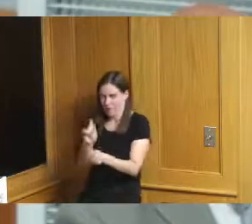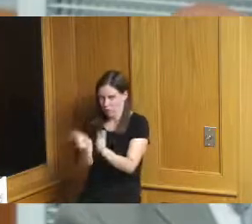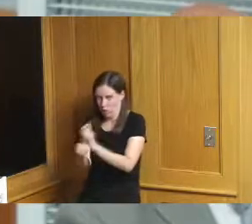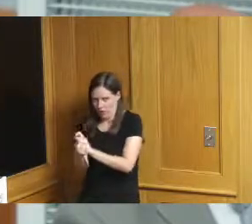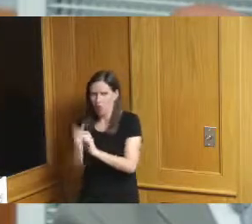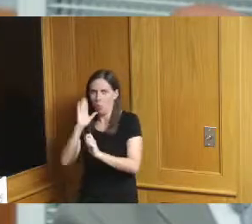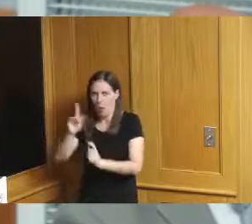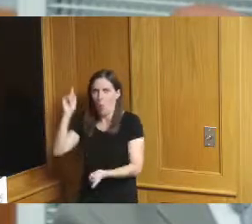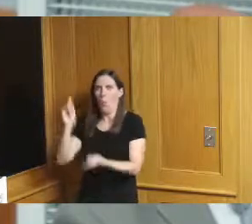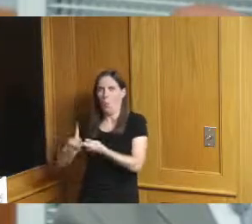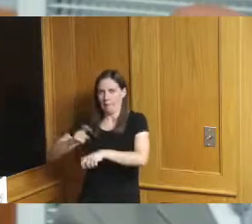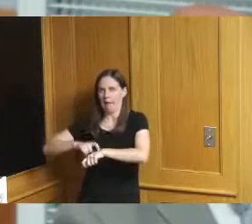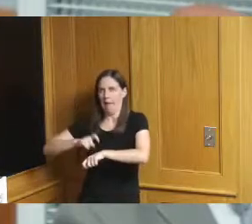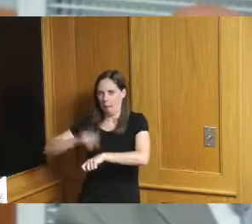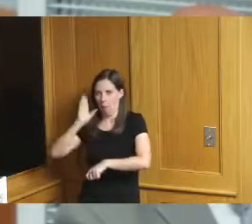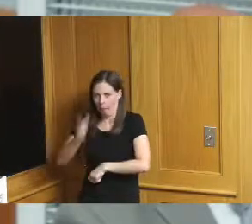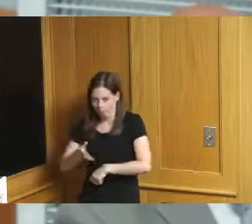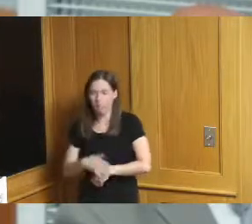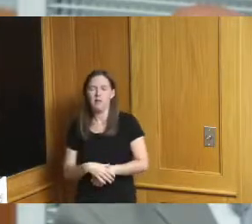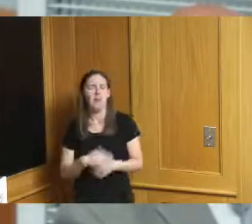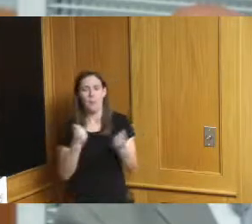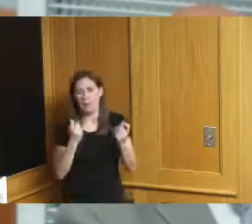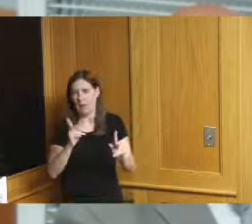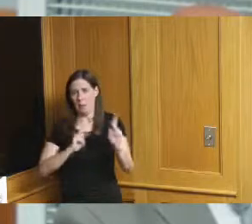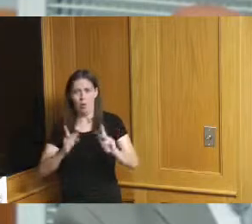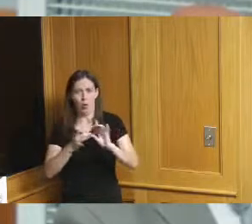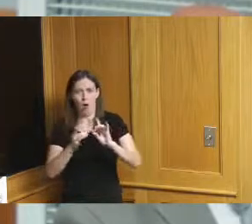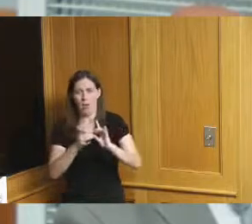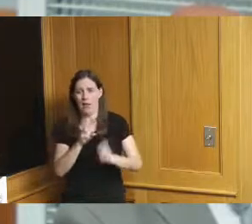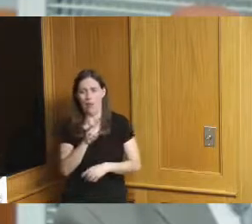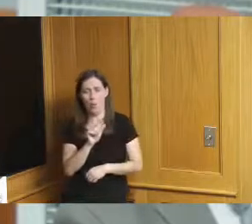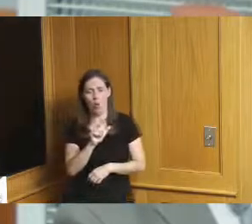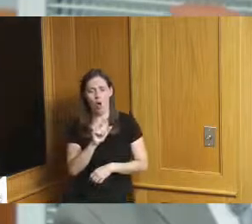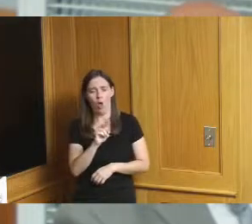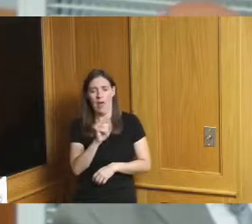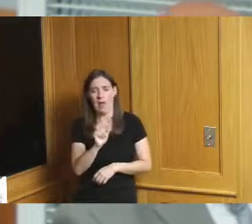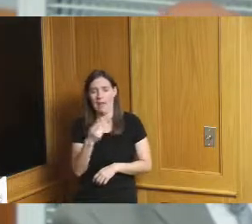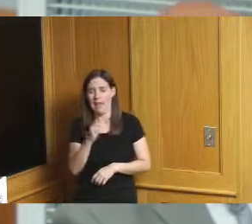had something to do with wanted hills high school we've done three orientation sessions already